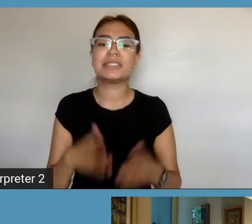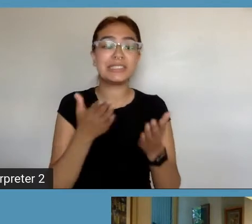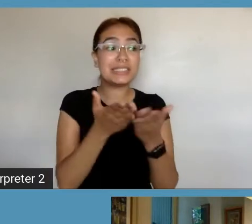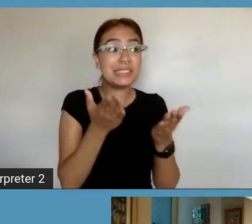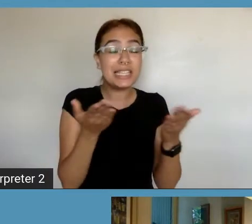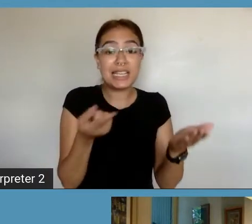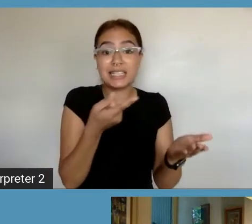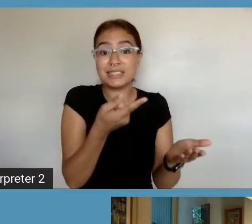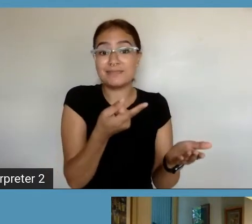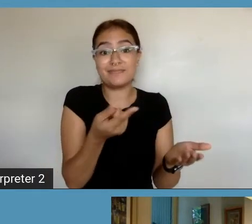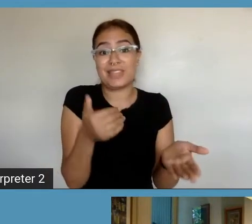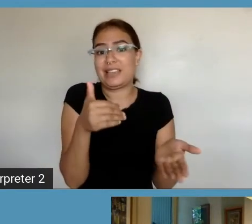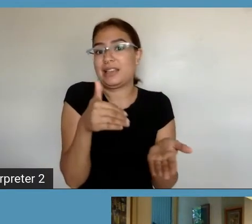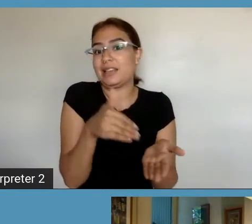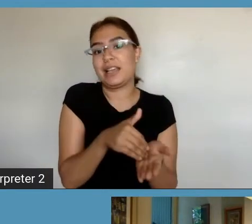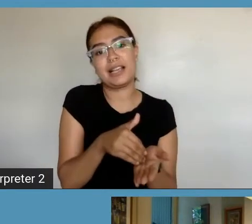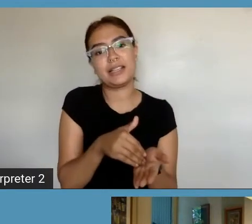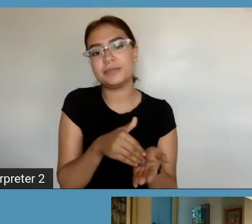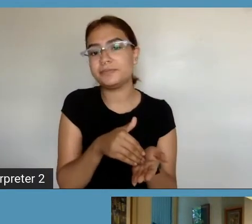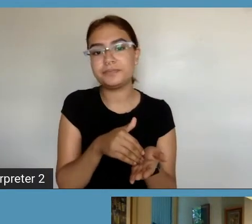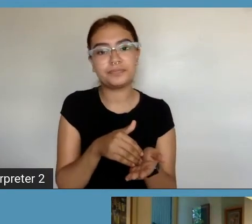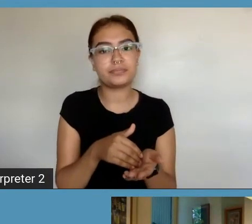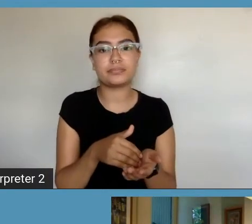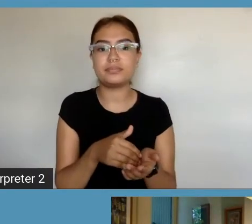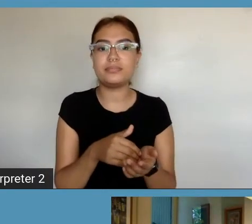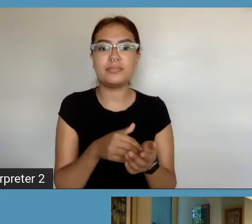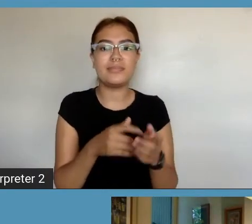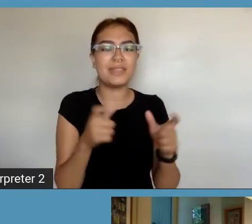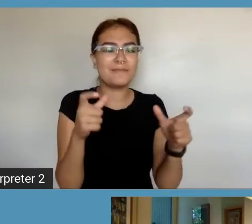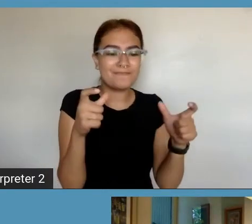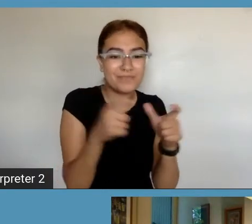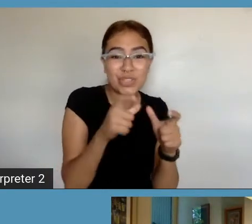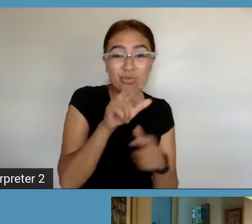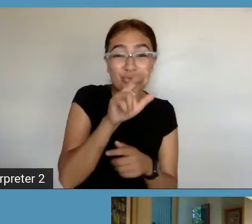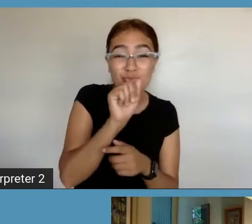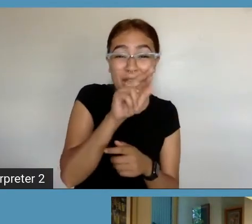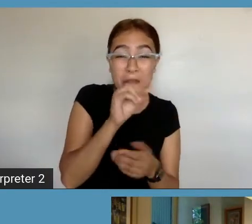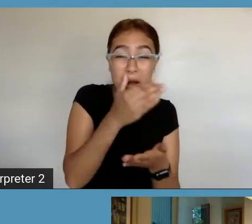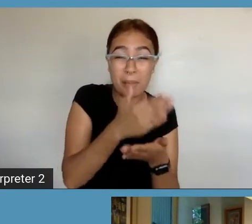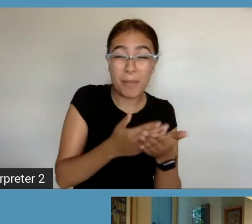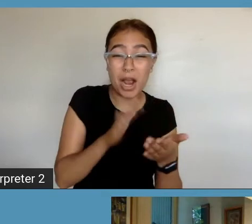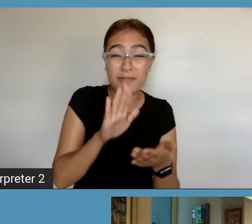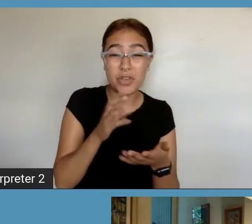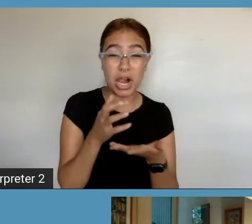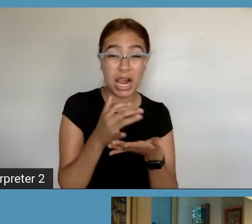it's a very select part of your collection that can make a great mug or T-shirt, or